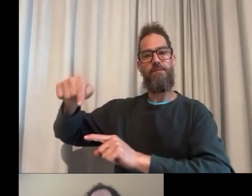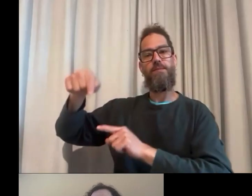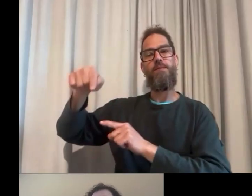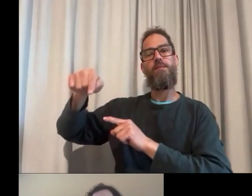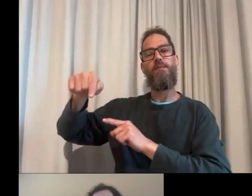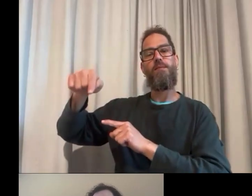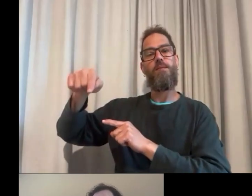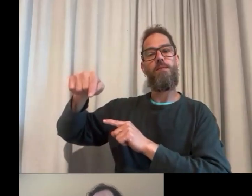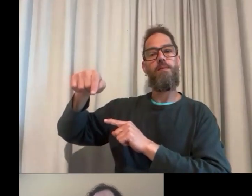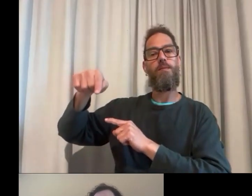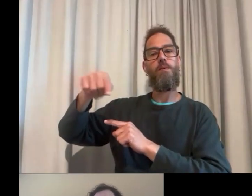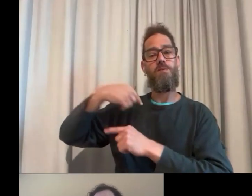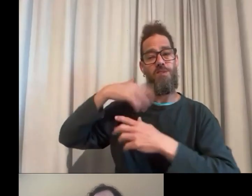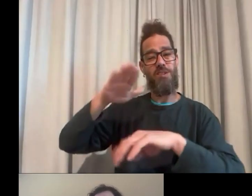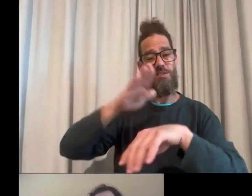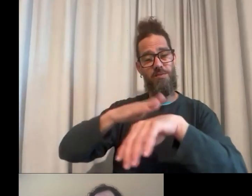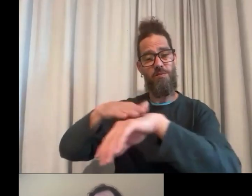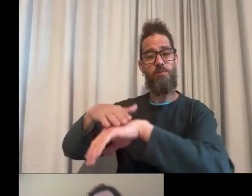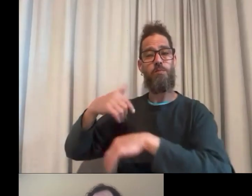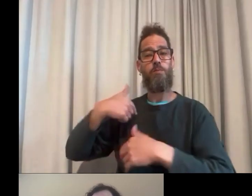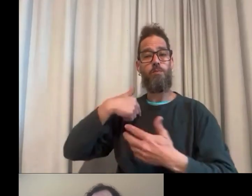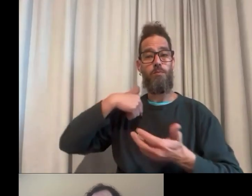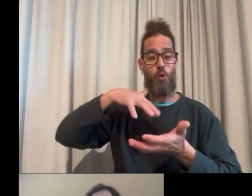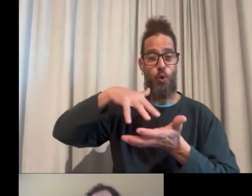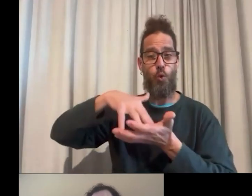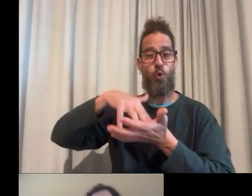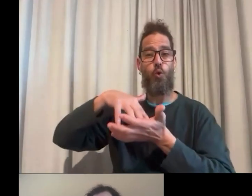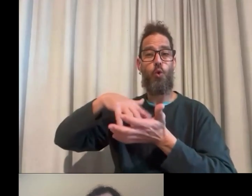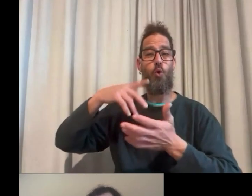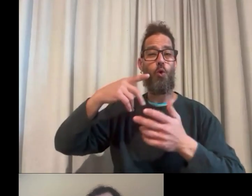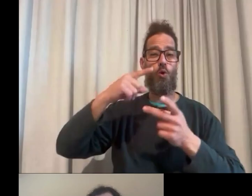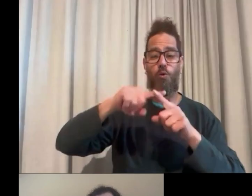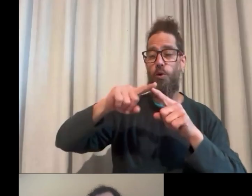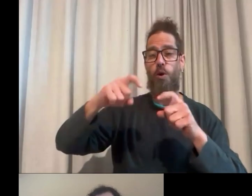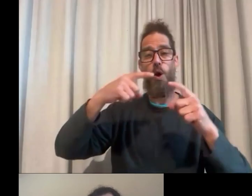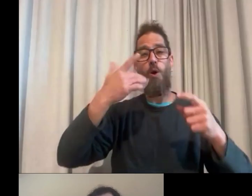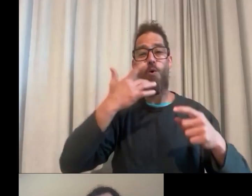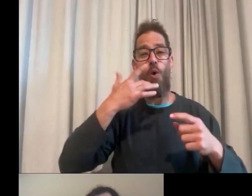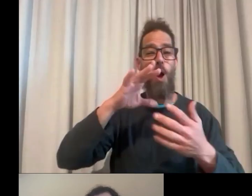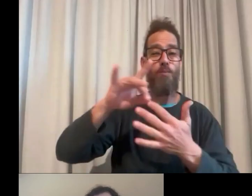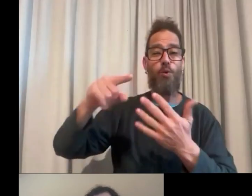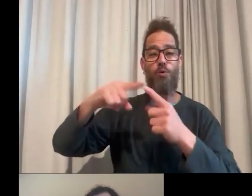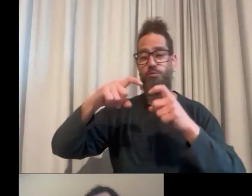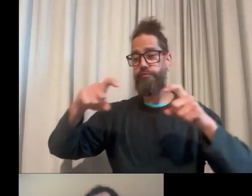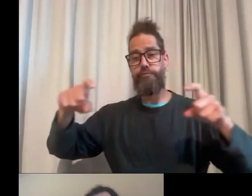So I'm suggesting that unless you have strong reasons not to, because I've studied the regulations and I've thought through the options,